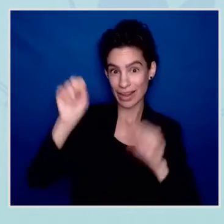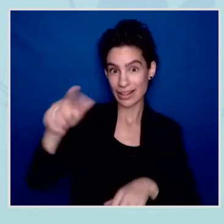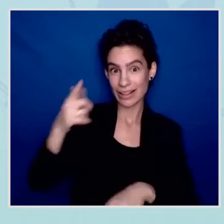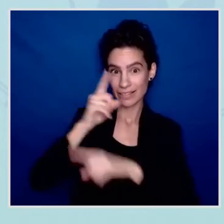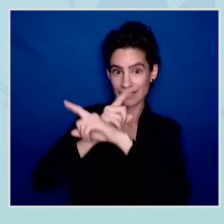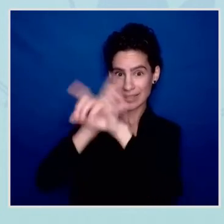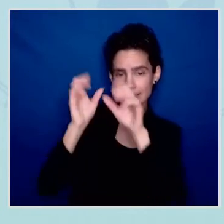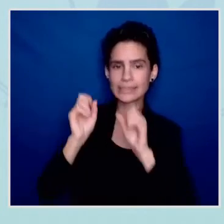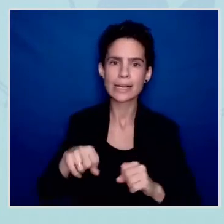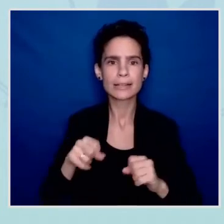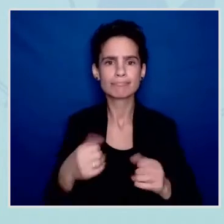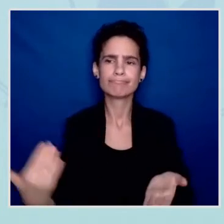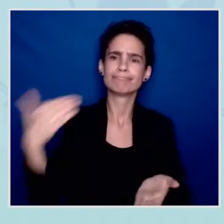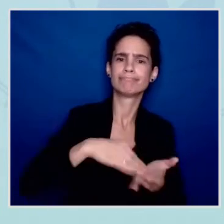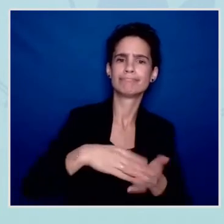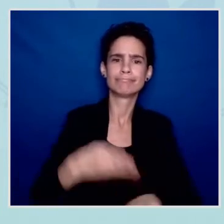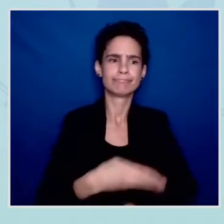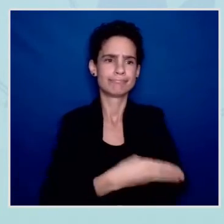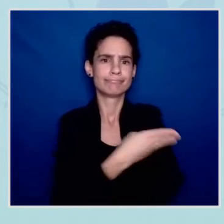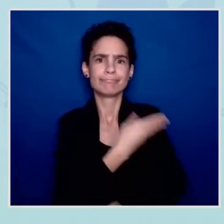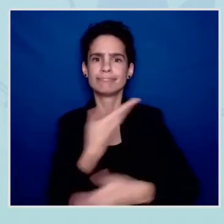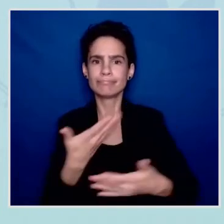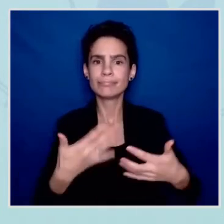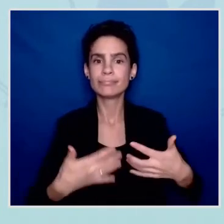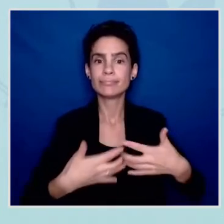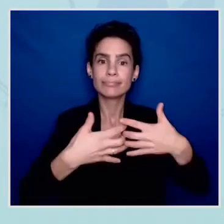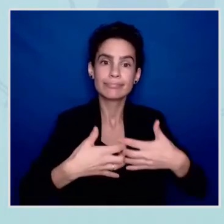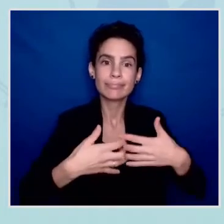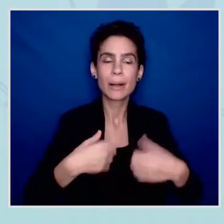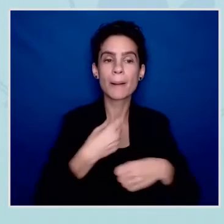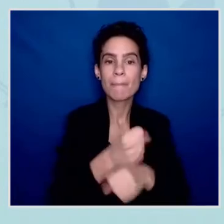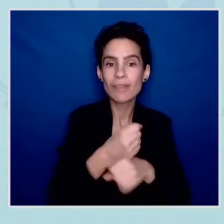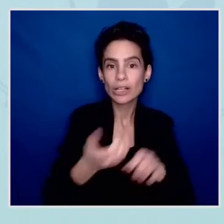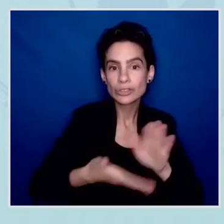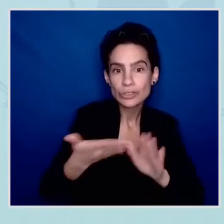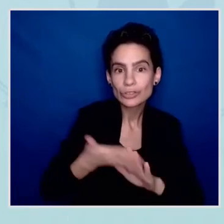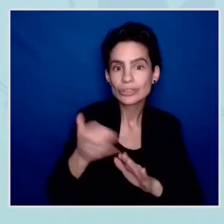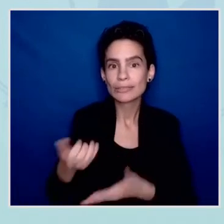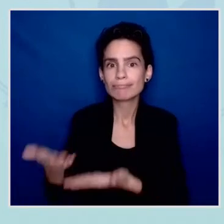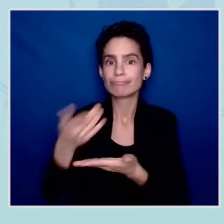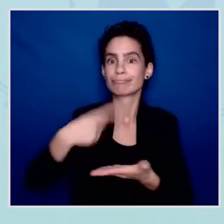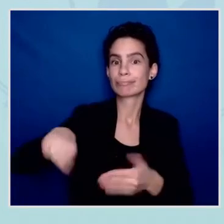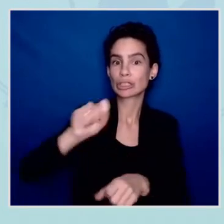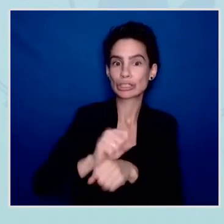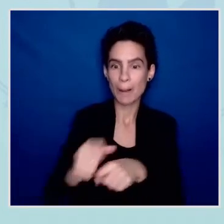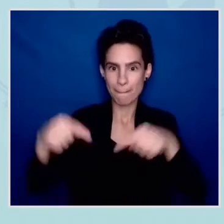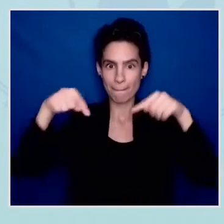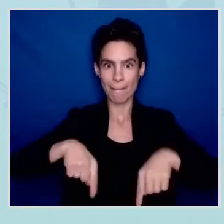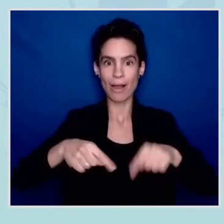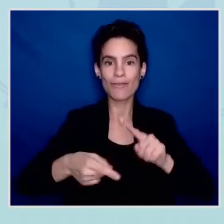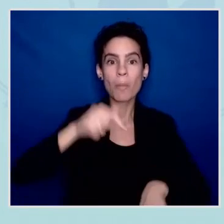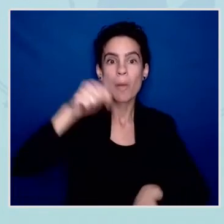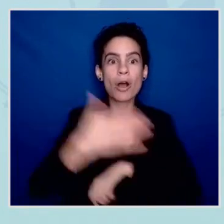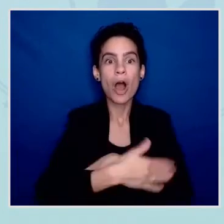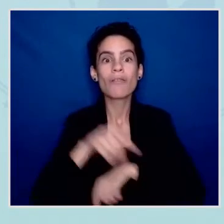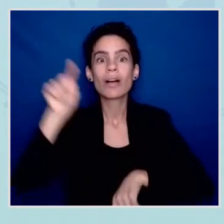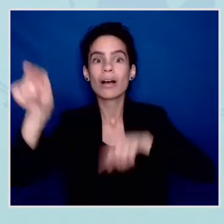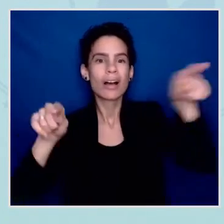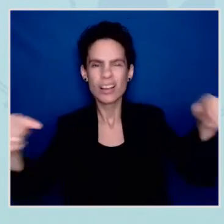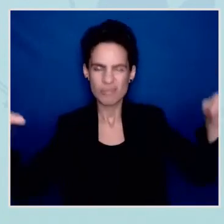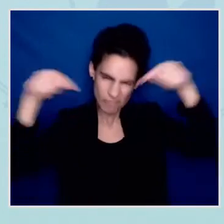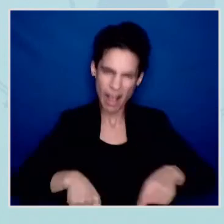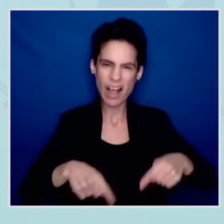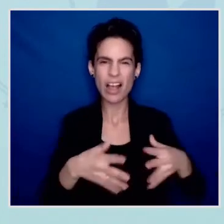TO WORK. IT'S A VISION FOR